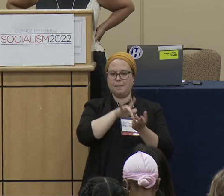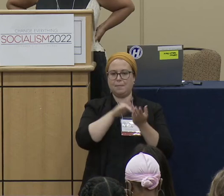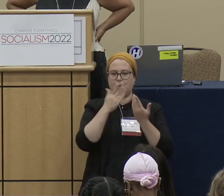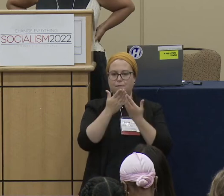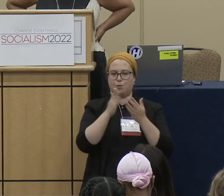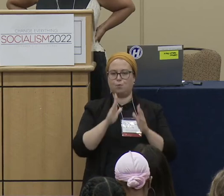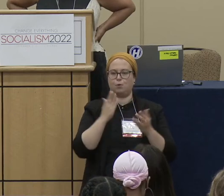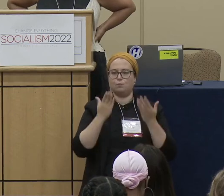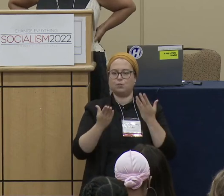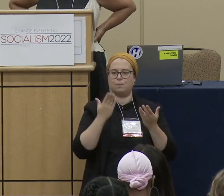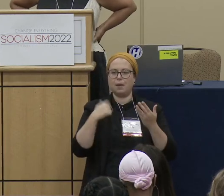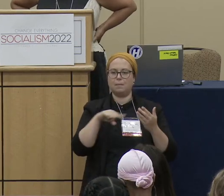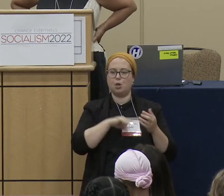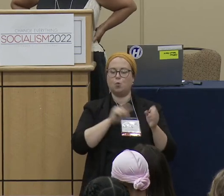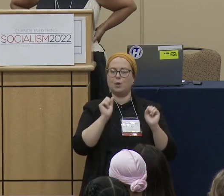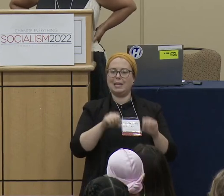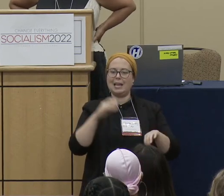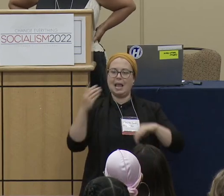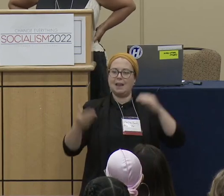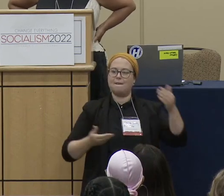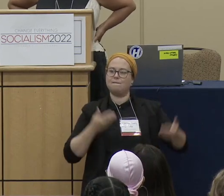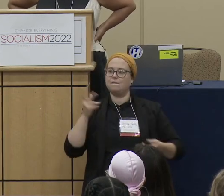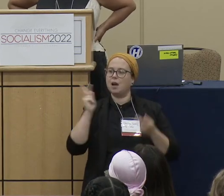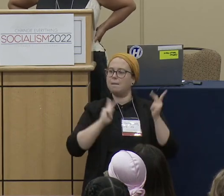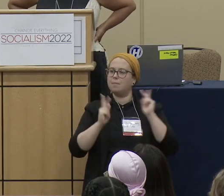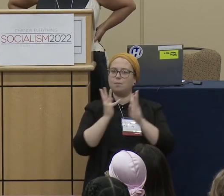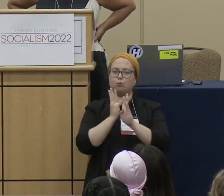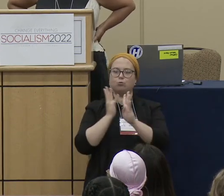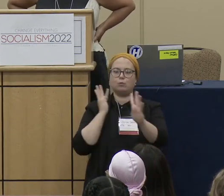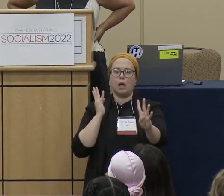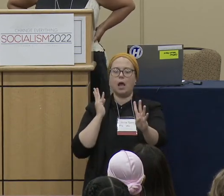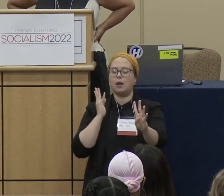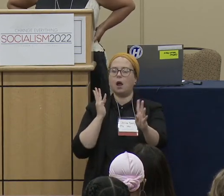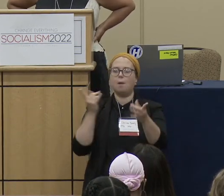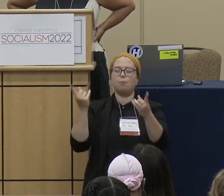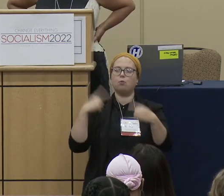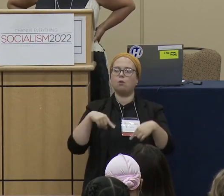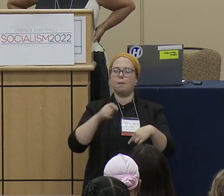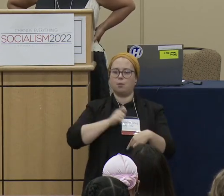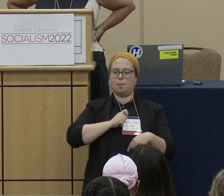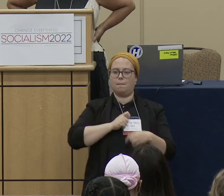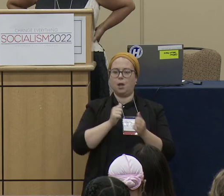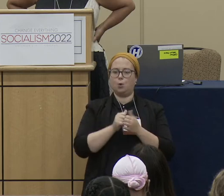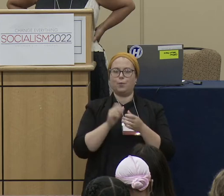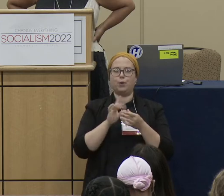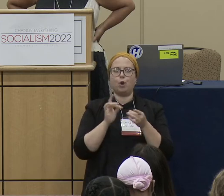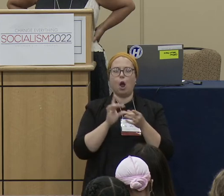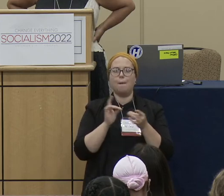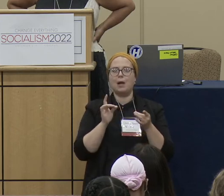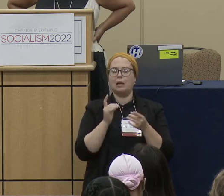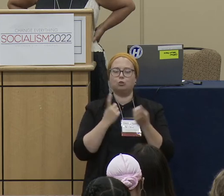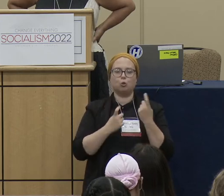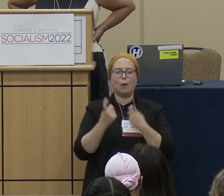but there's a mic right here in the middle of the room. So, maybe we can invite folks to line up or come to the mic with